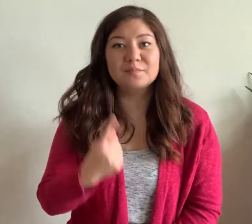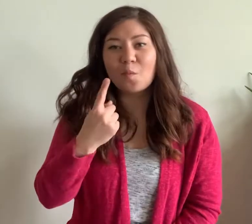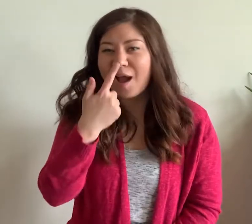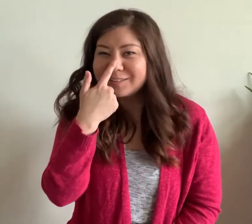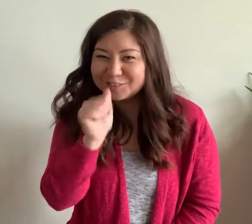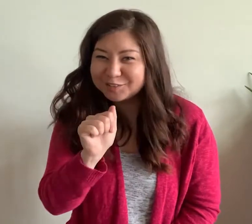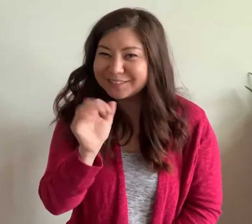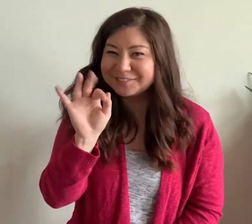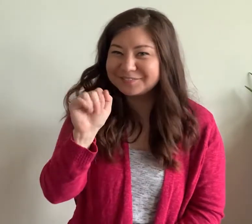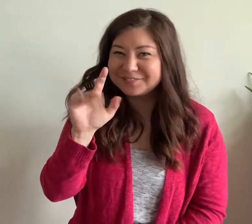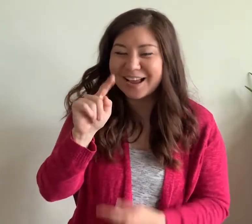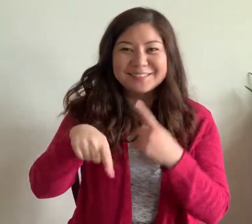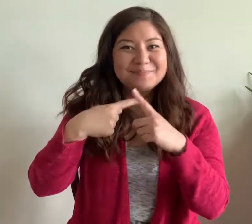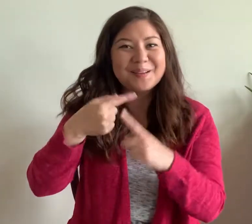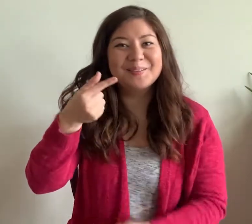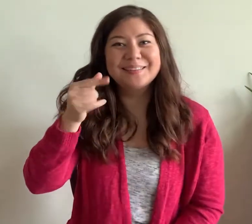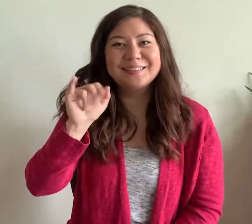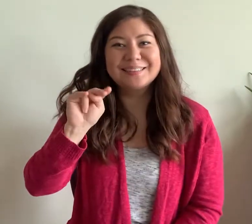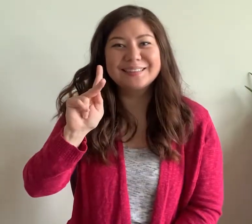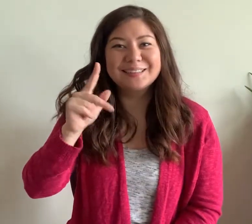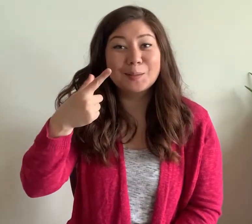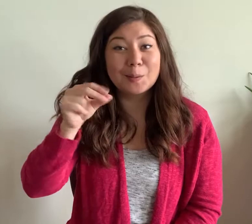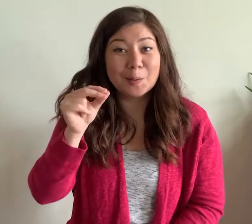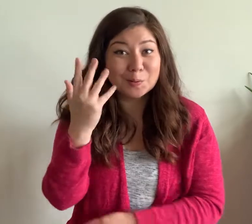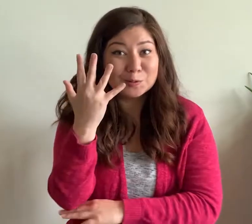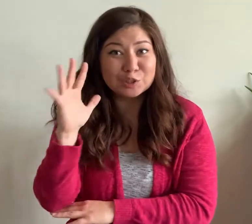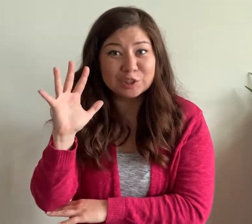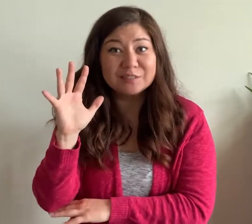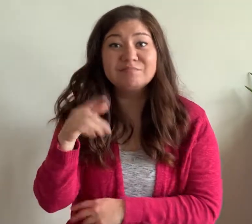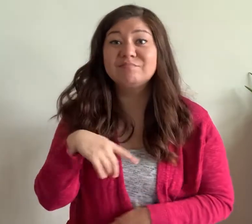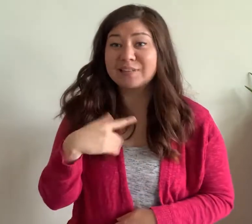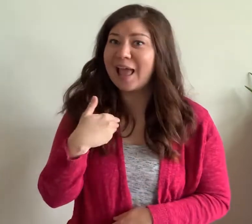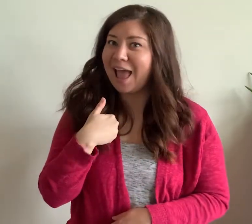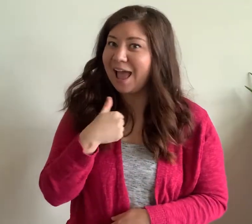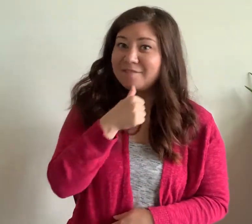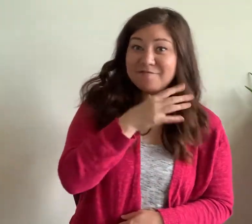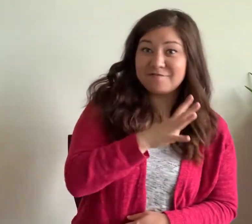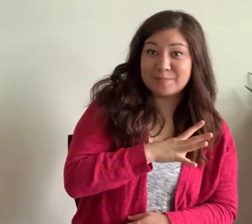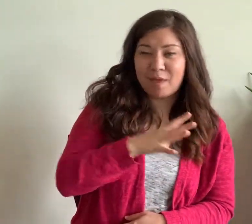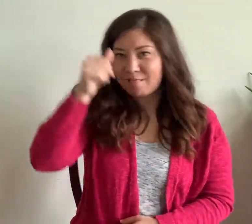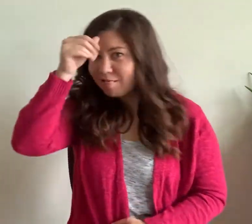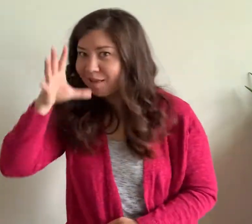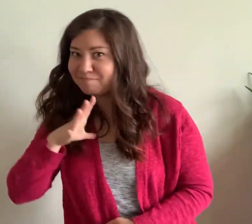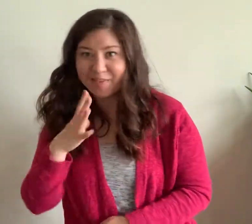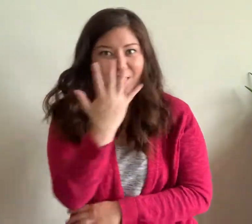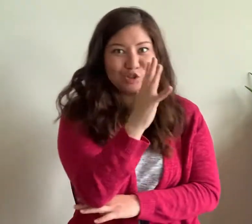One interesting fact about ginkgo trees, there are both female and male trees,